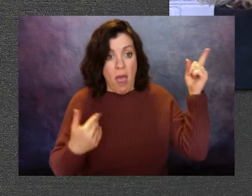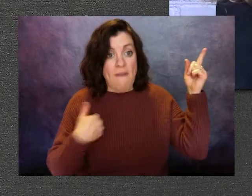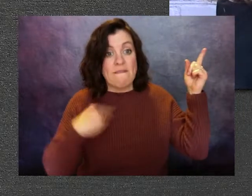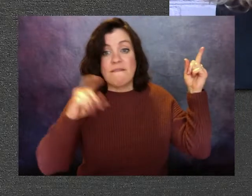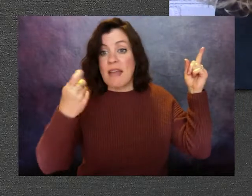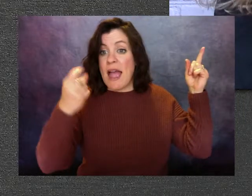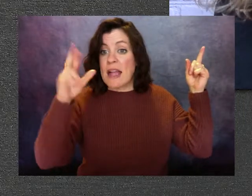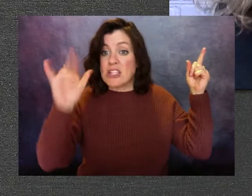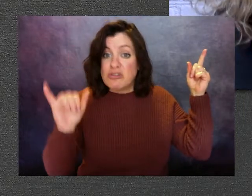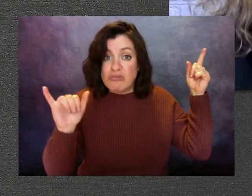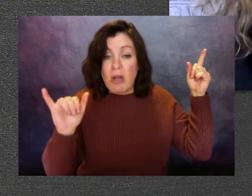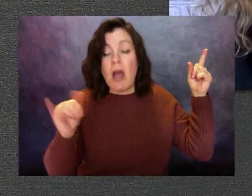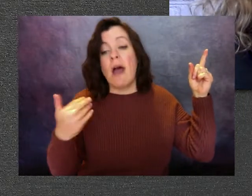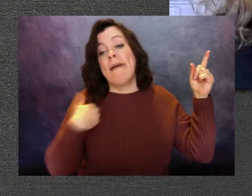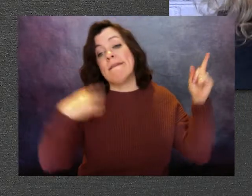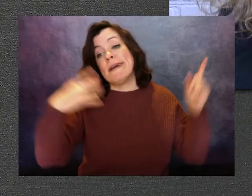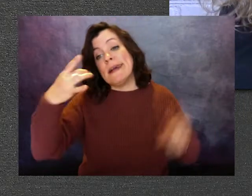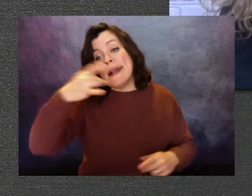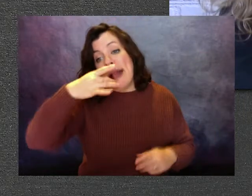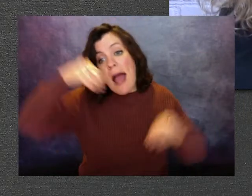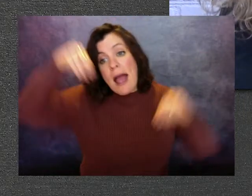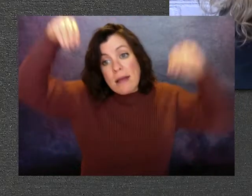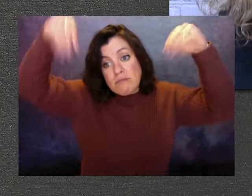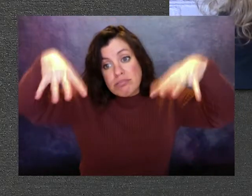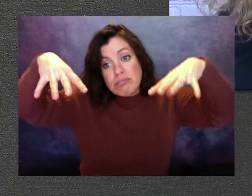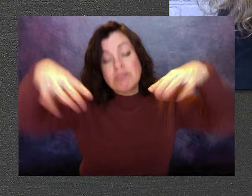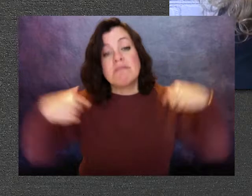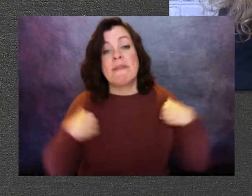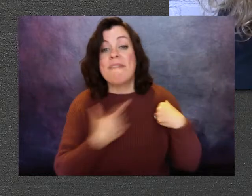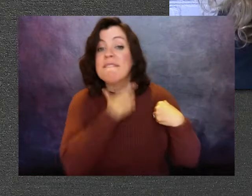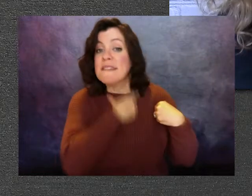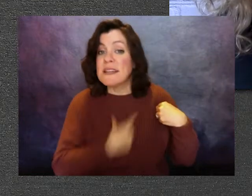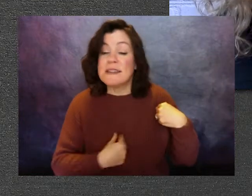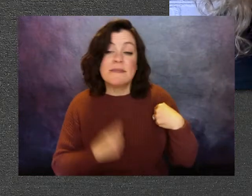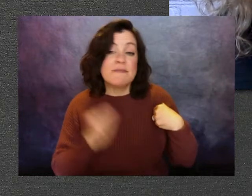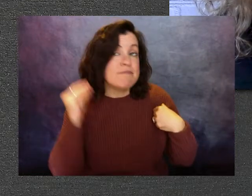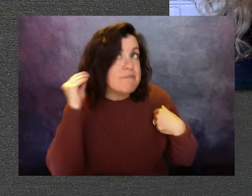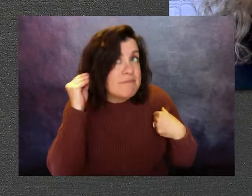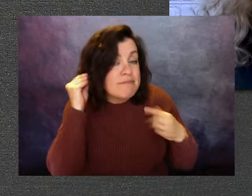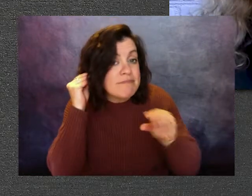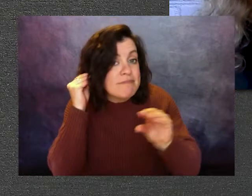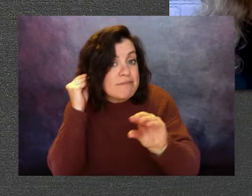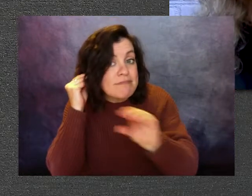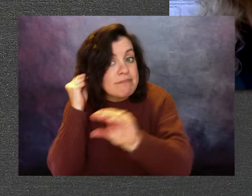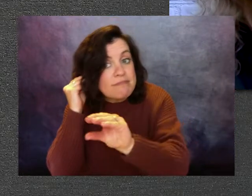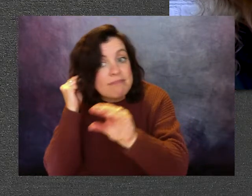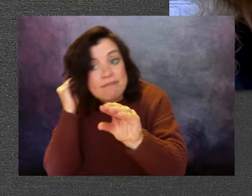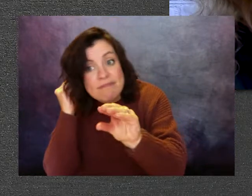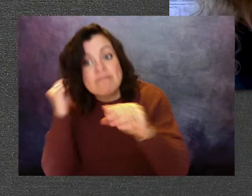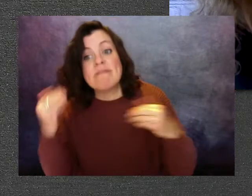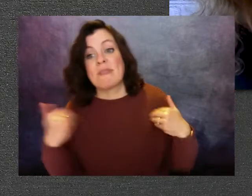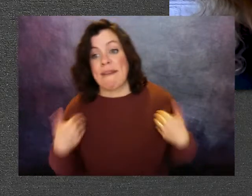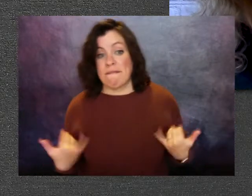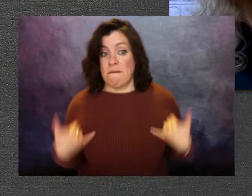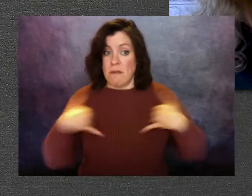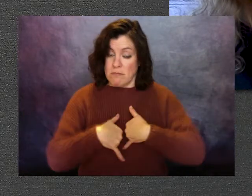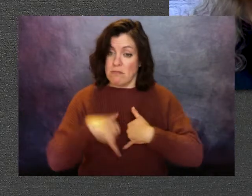they might use lights, they might use a stethoscope. They might have a lab coat. Um, they have different kinds of scopes,